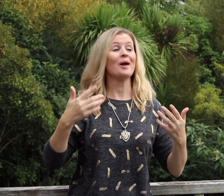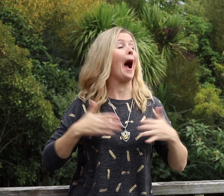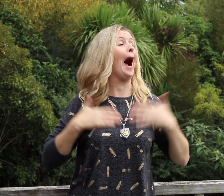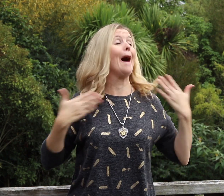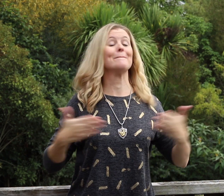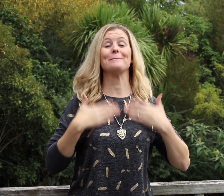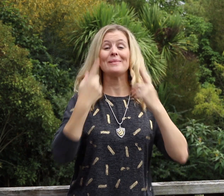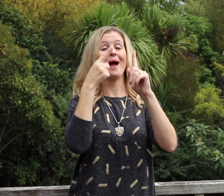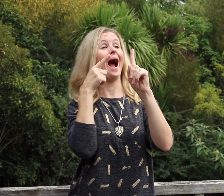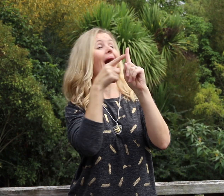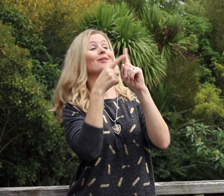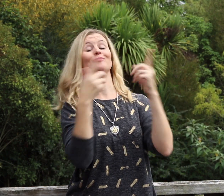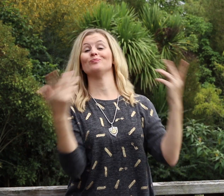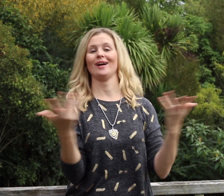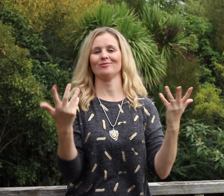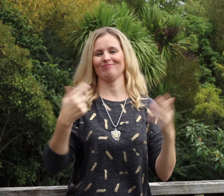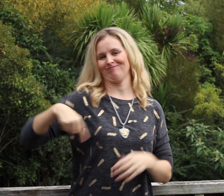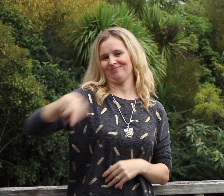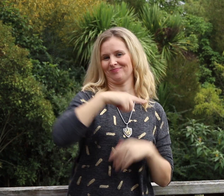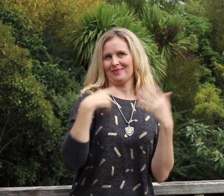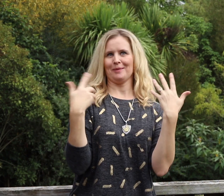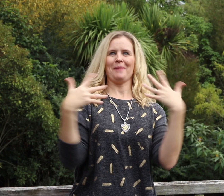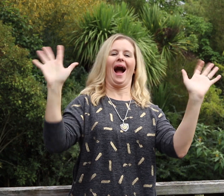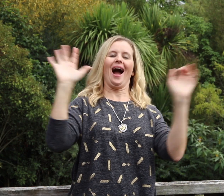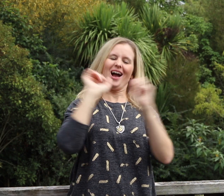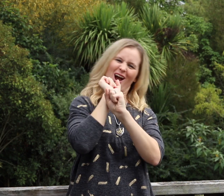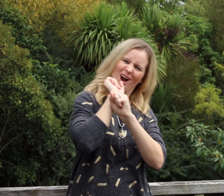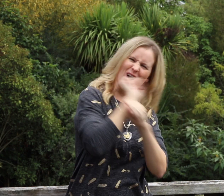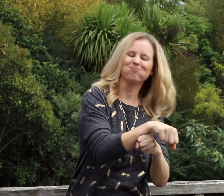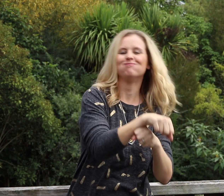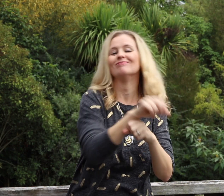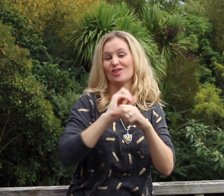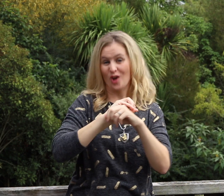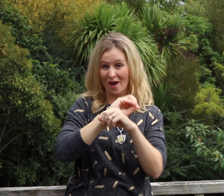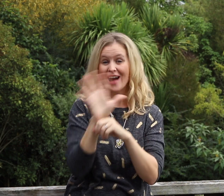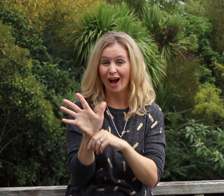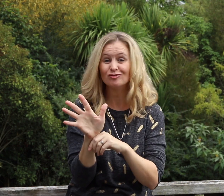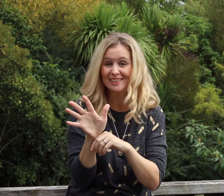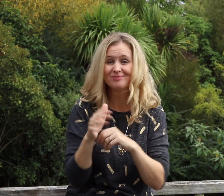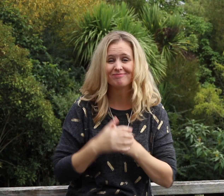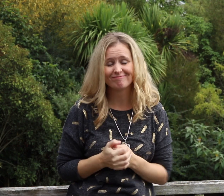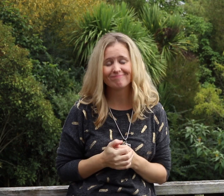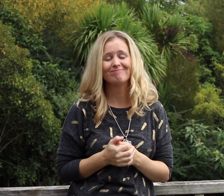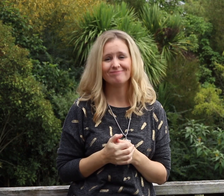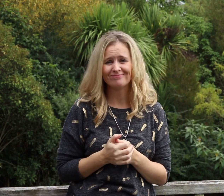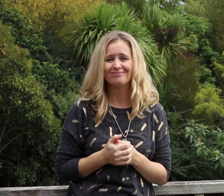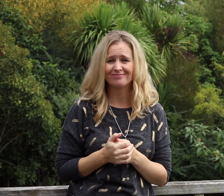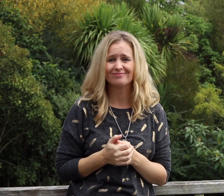in a way that unbelievably changed our lives. But the only